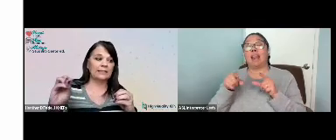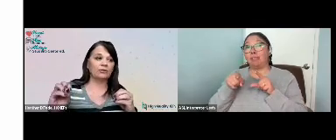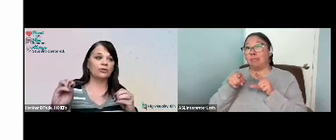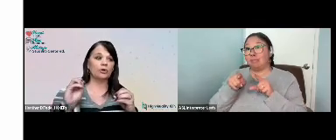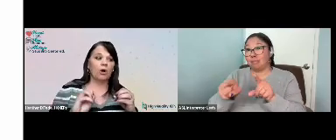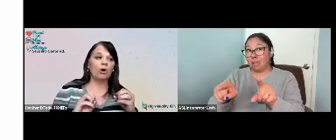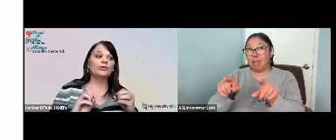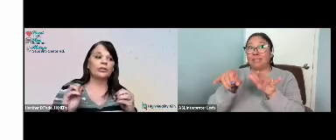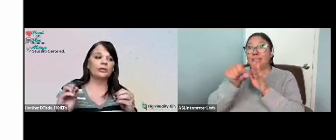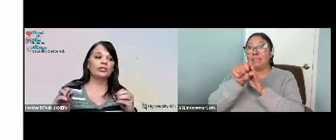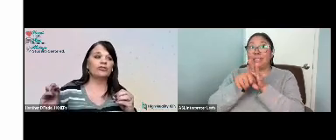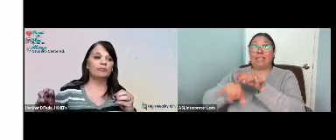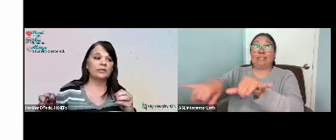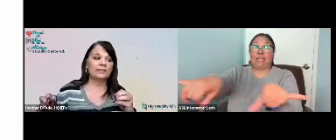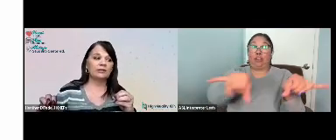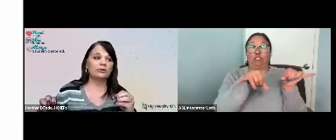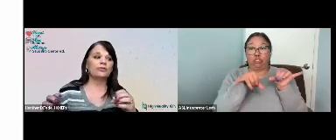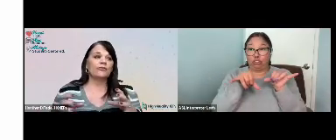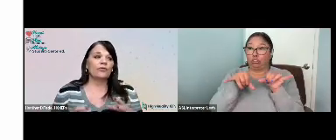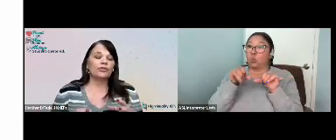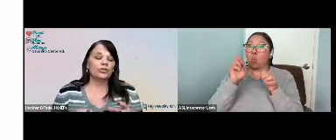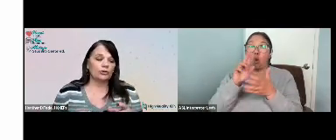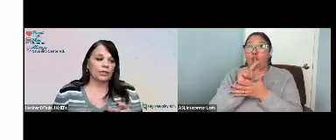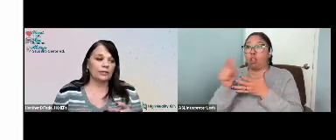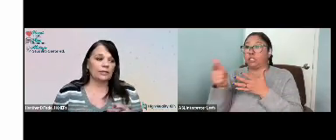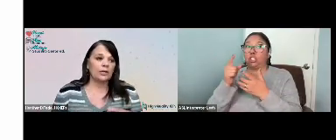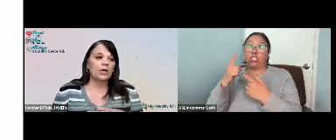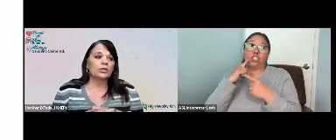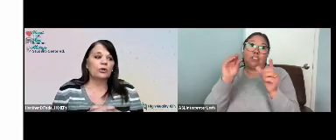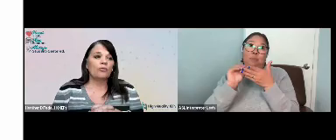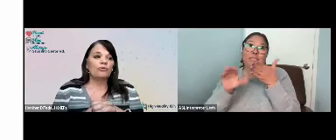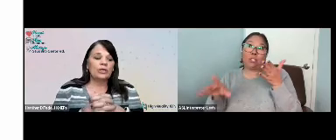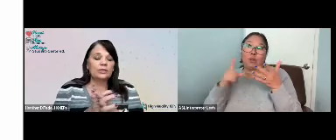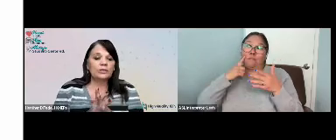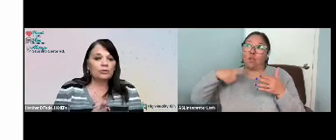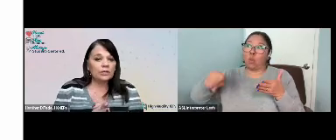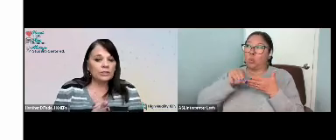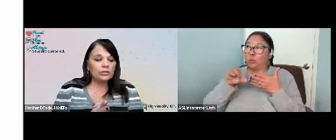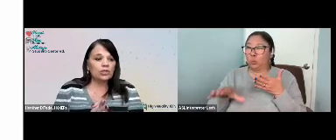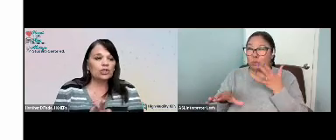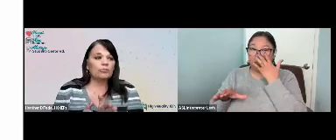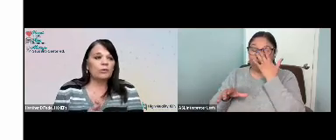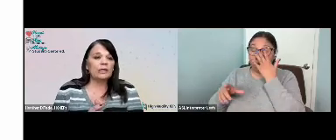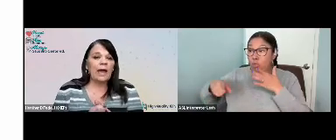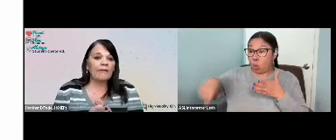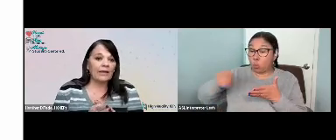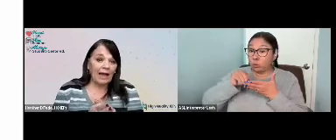state standards or alternate achievement standards for the students. So, these students should be